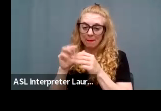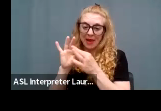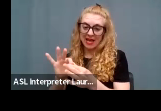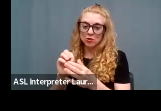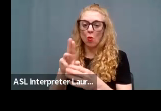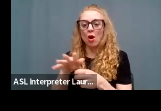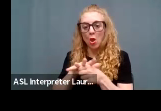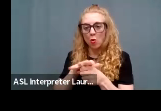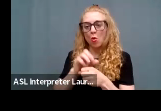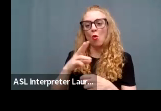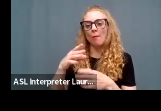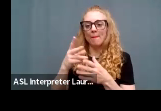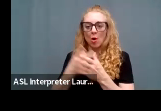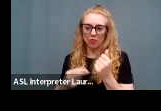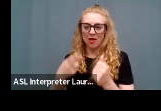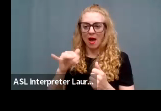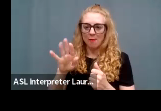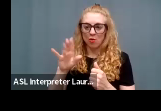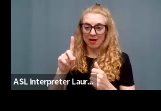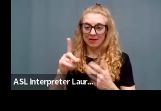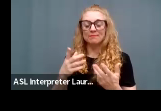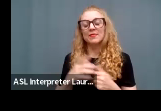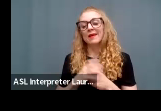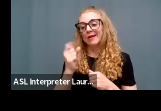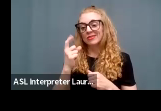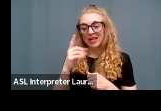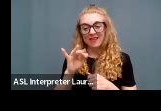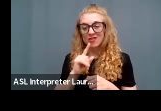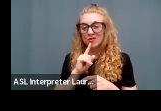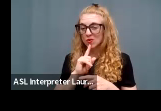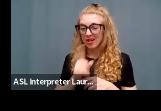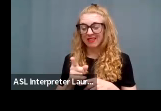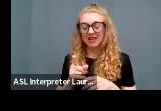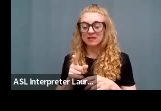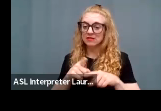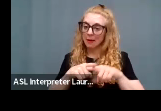slide dedicated to just that because if you're absolutely critically dependent on your smart